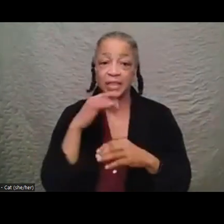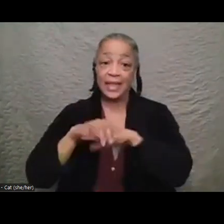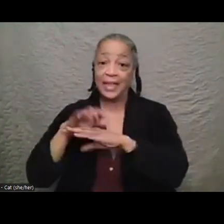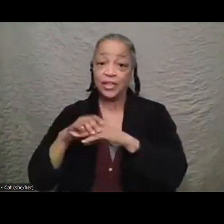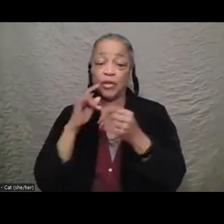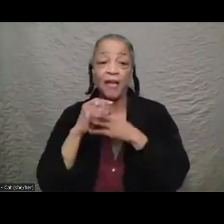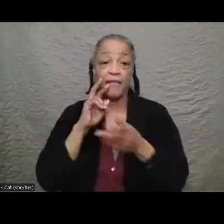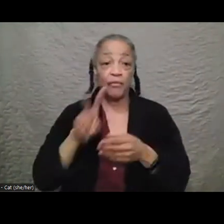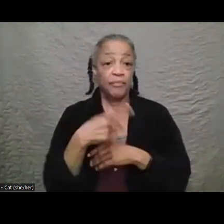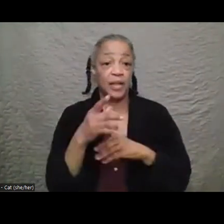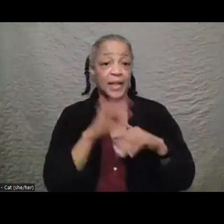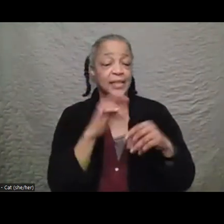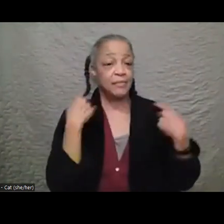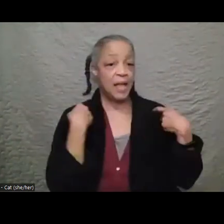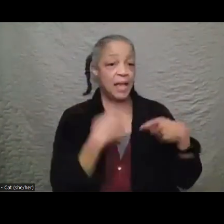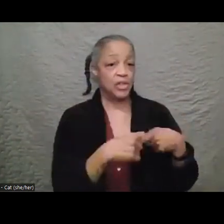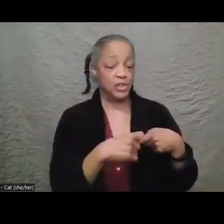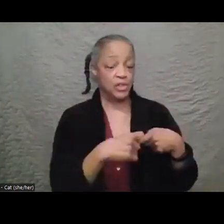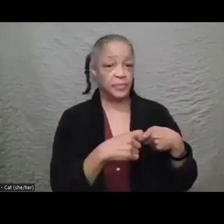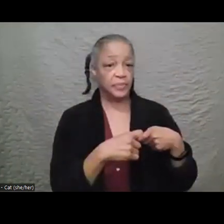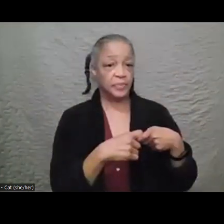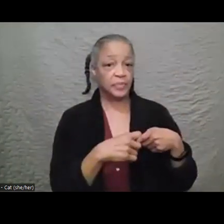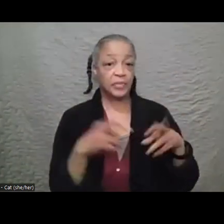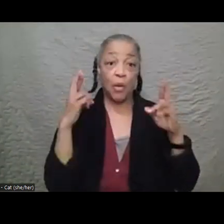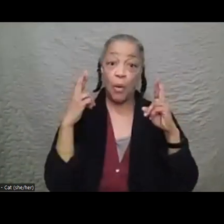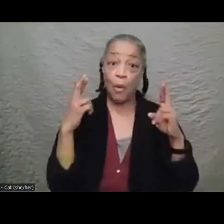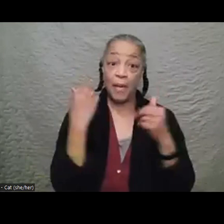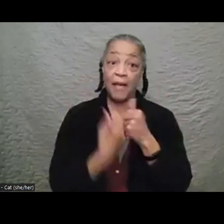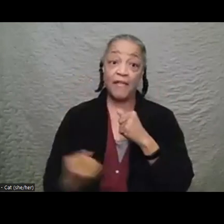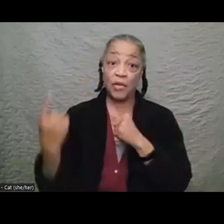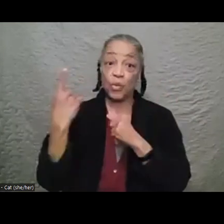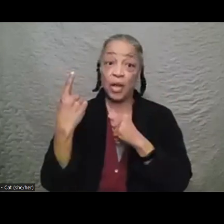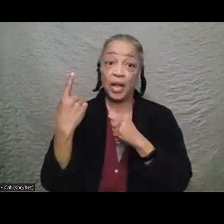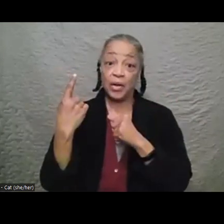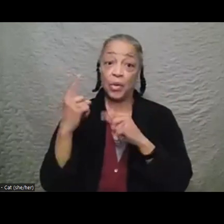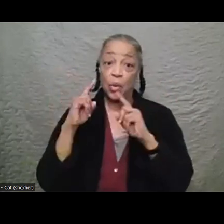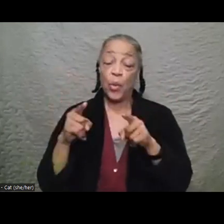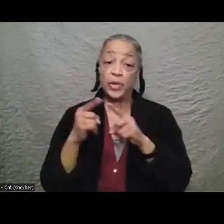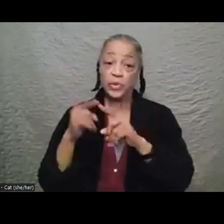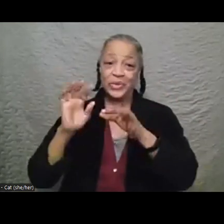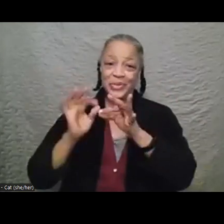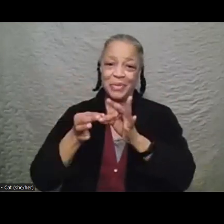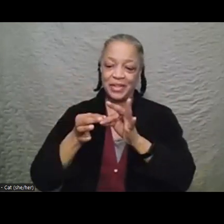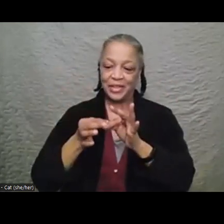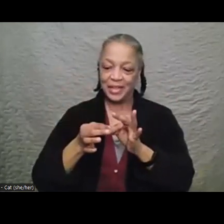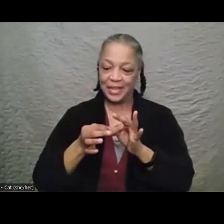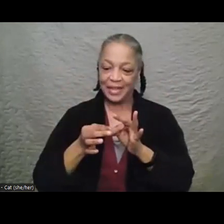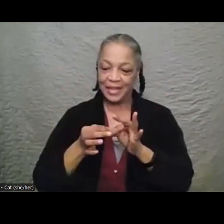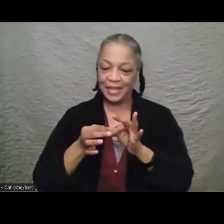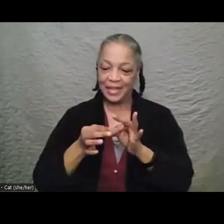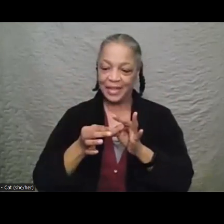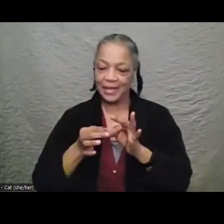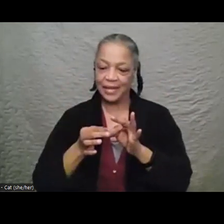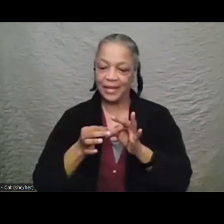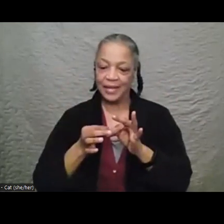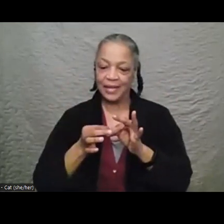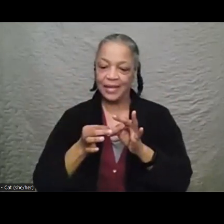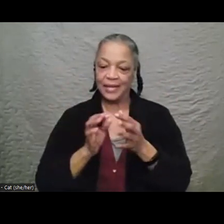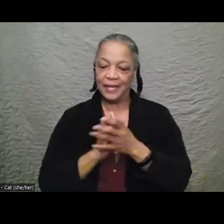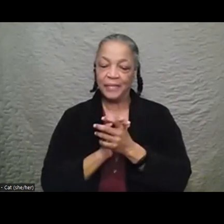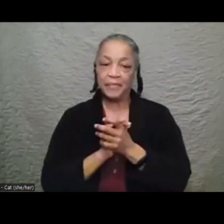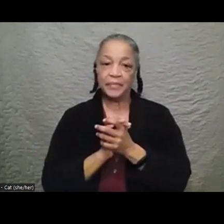Okay, I hope everyone just went to your interpretation, so you will not miss what Berta has to say.